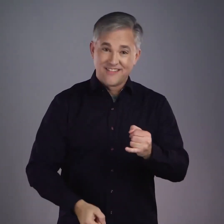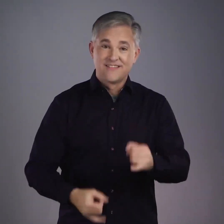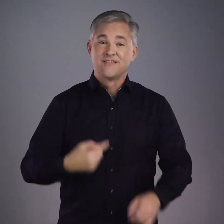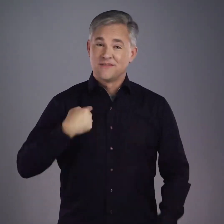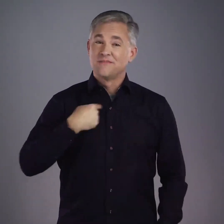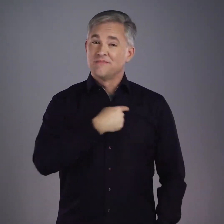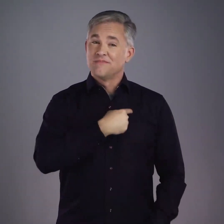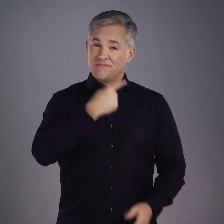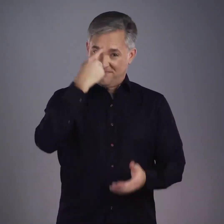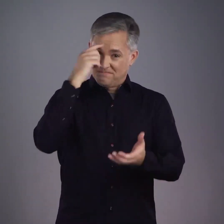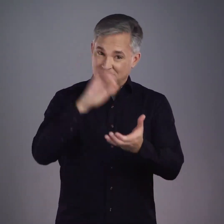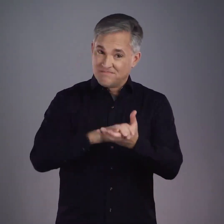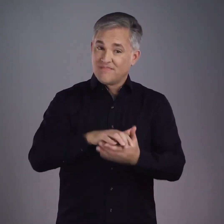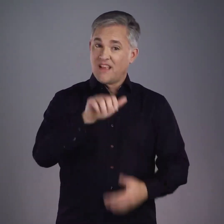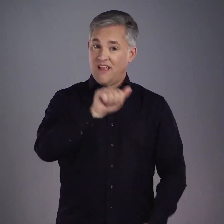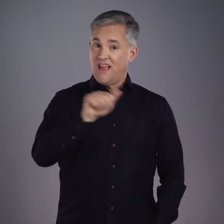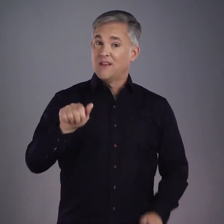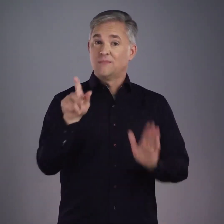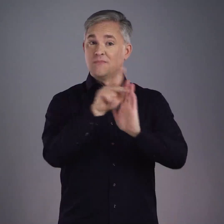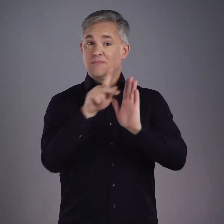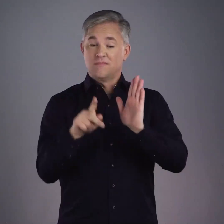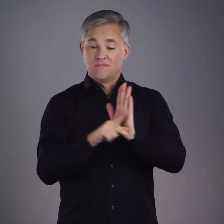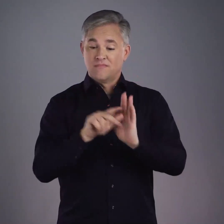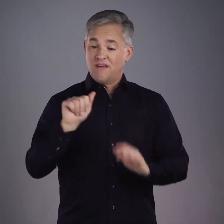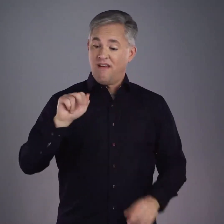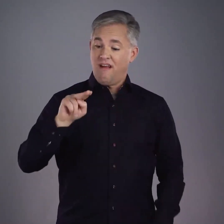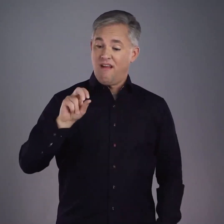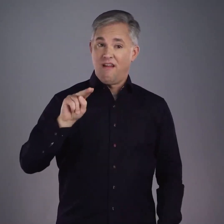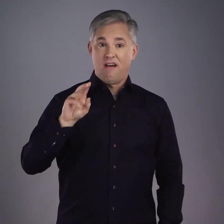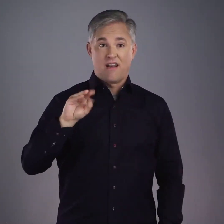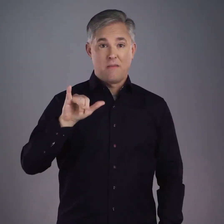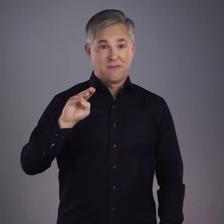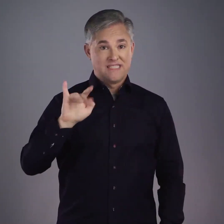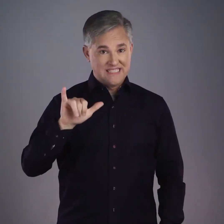And finally, we of Alcoholics Anonymous believe